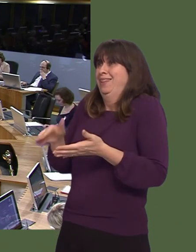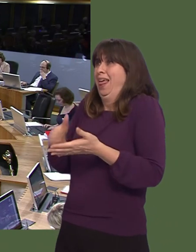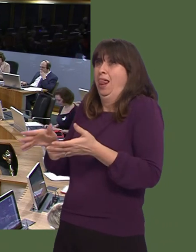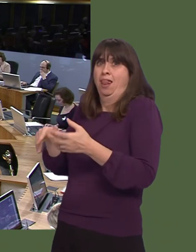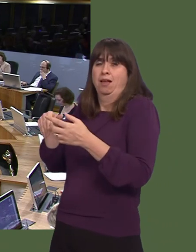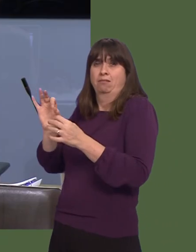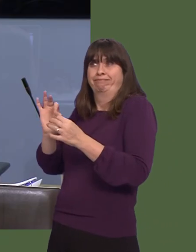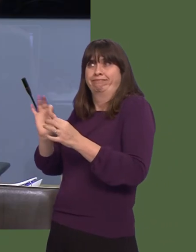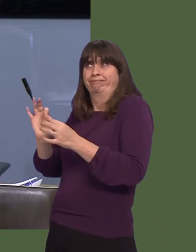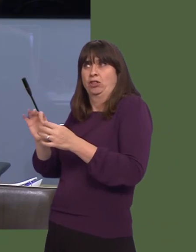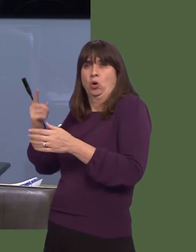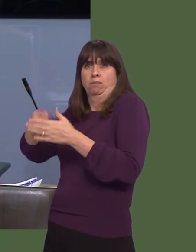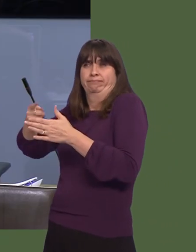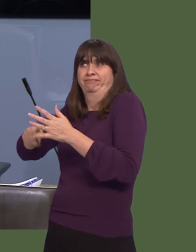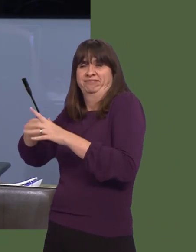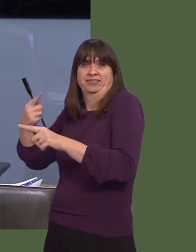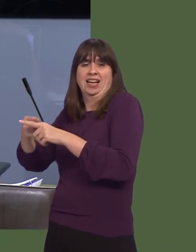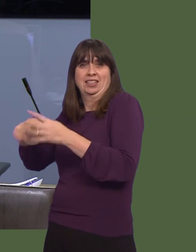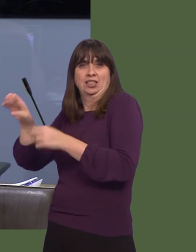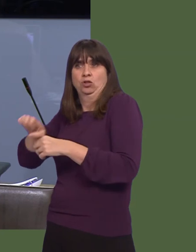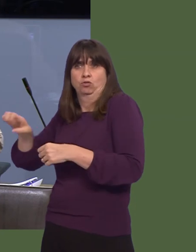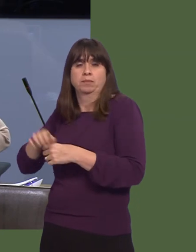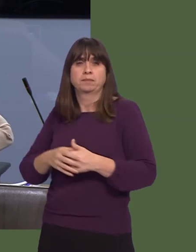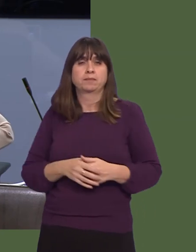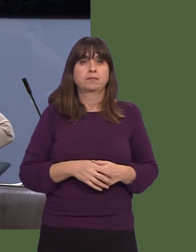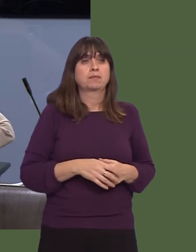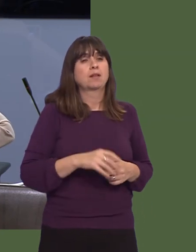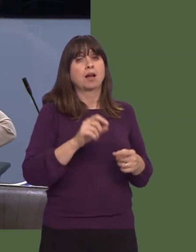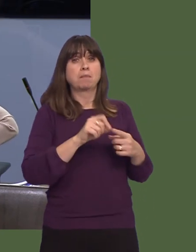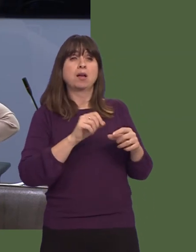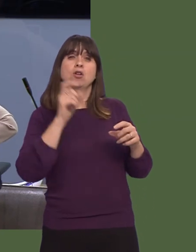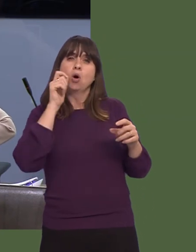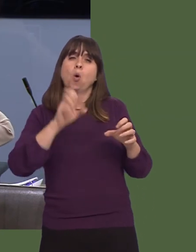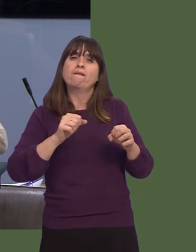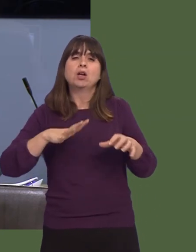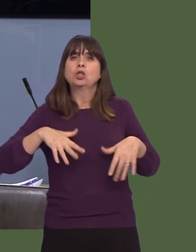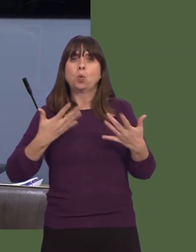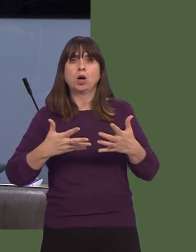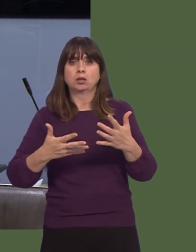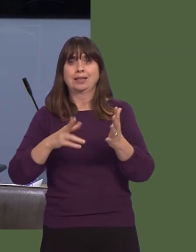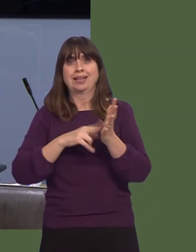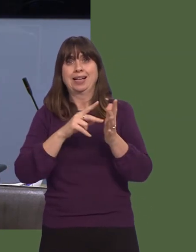yng Nghymru. O ystyried pwysigrwydd y mater hwn, aír effaith negyddol y gall polisi fel